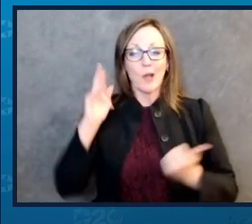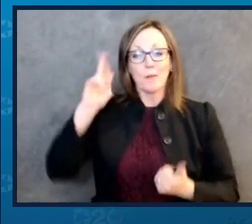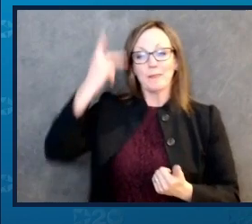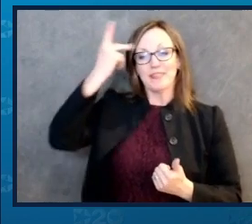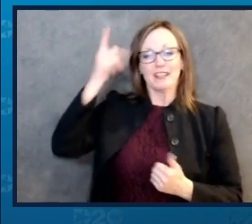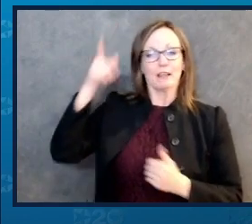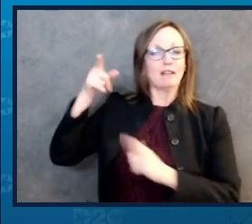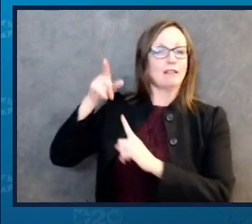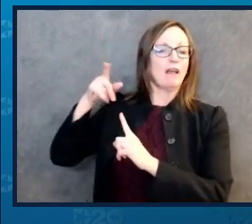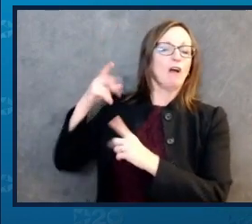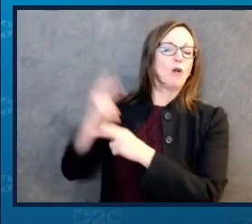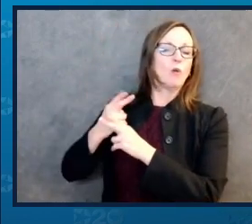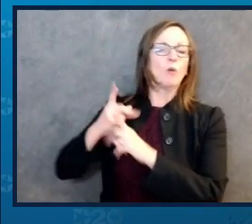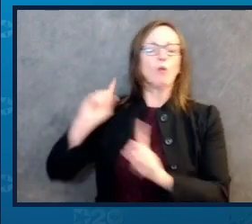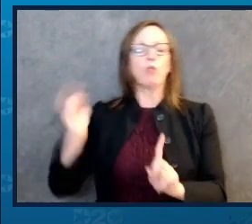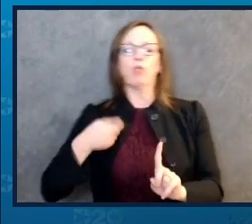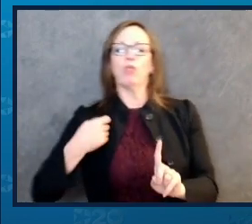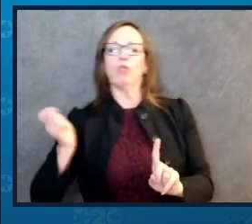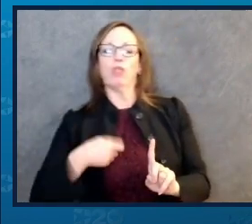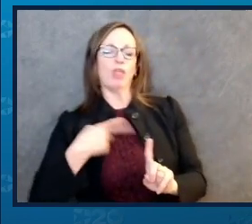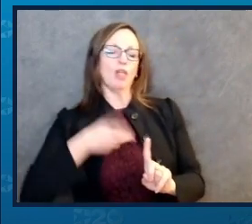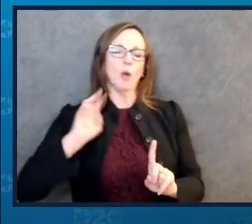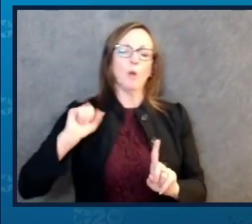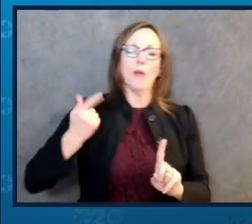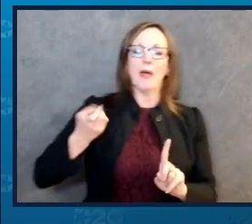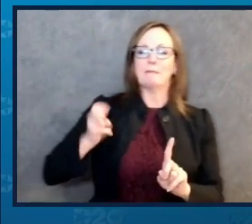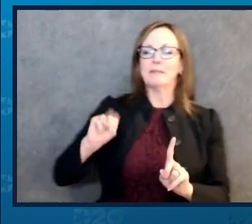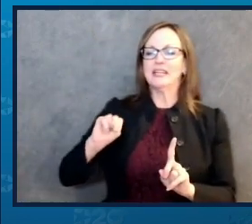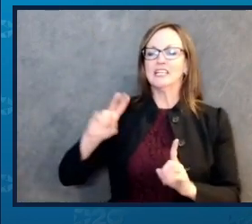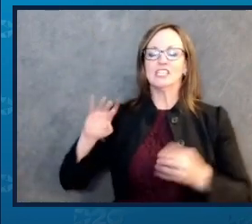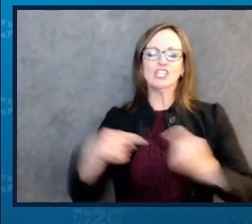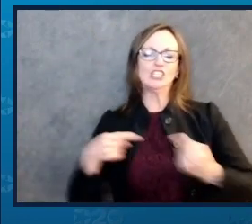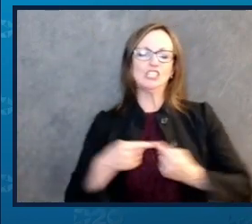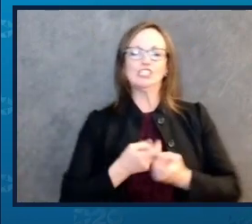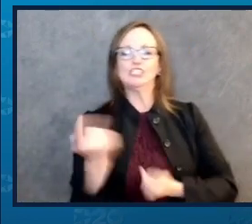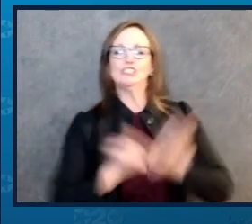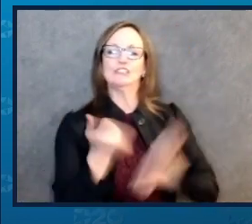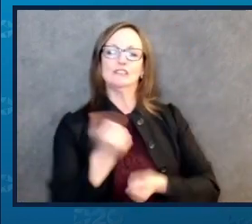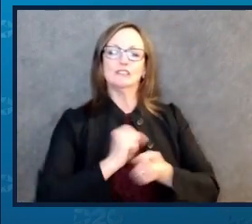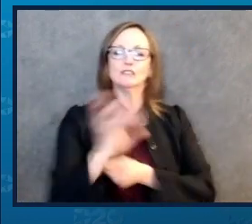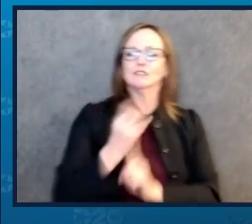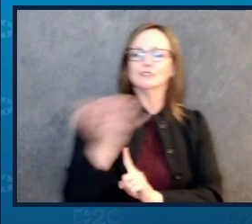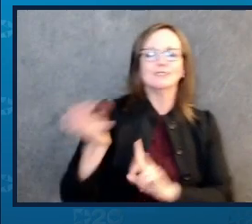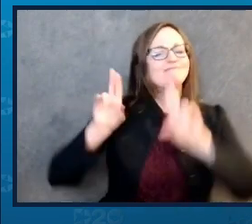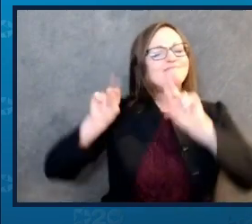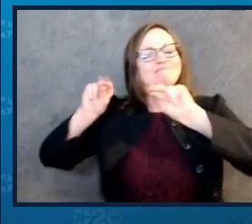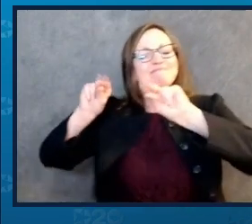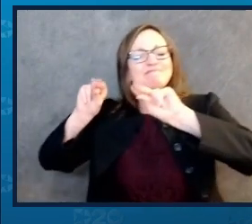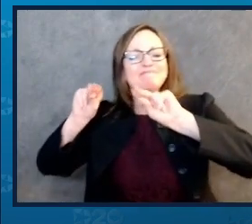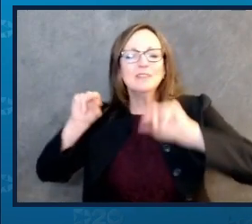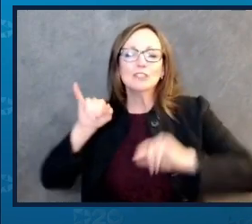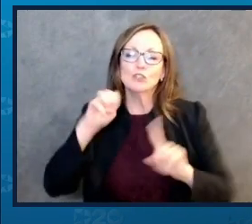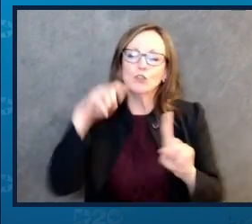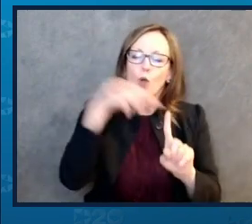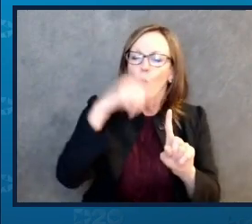OUR CALL CHALLENGES INTO PURPOSE. JOE WILL BRING US TOGETHER TO